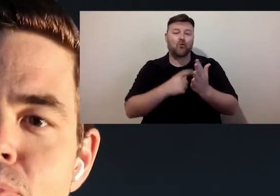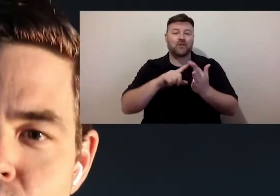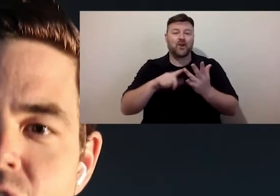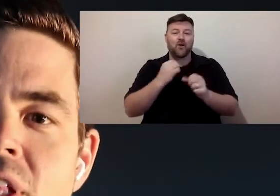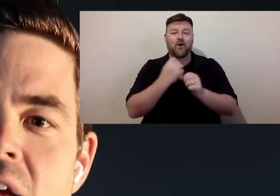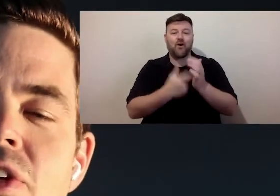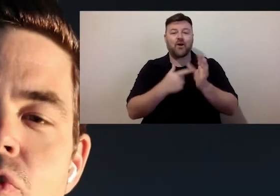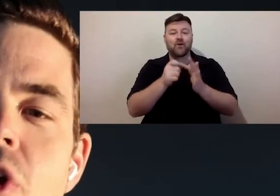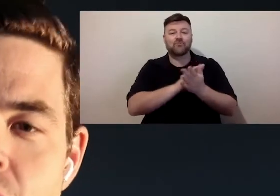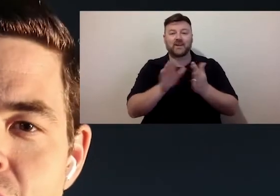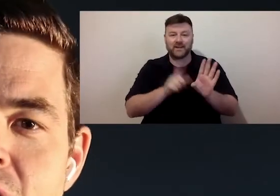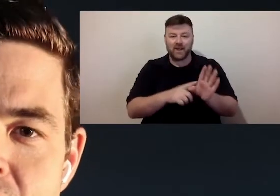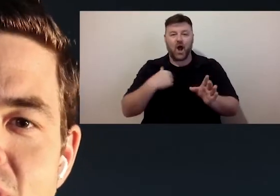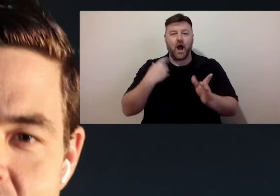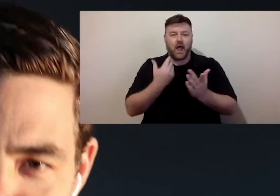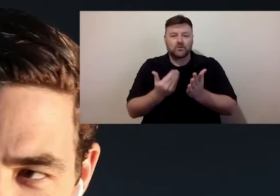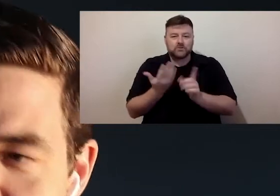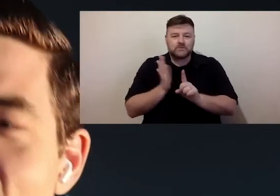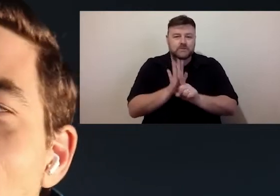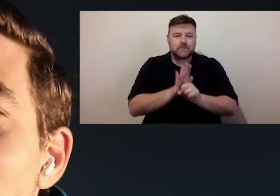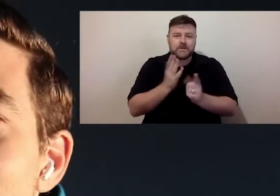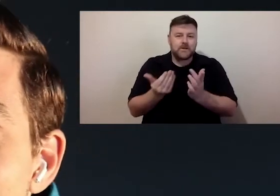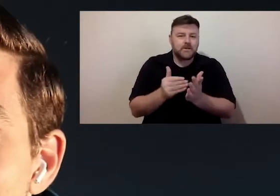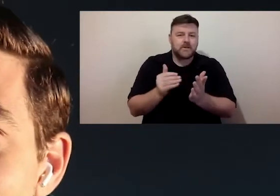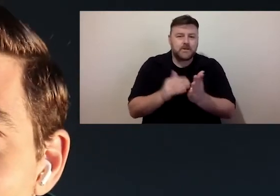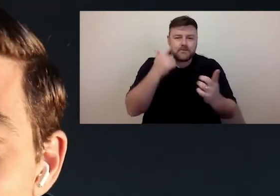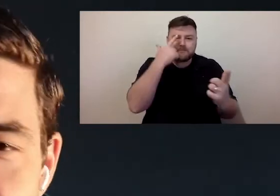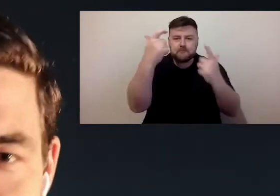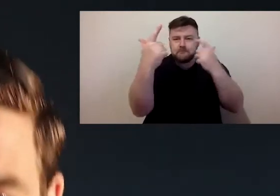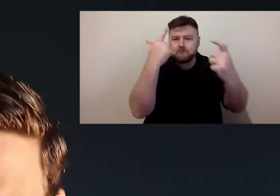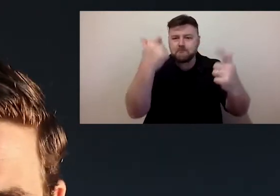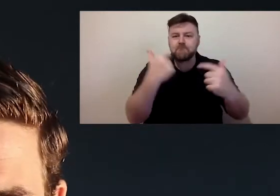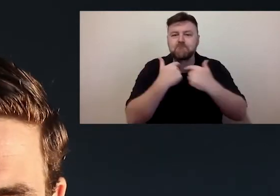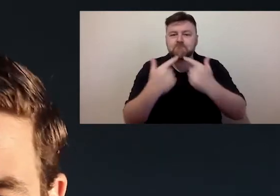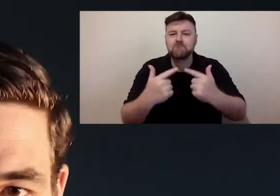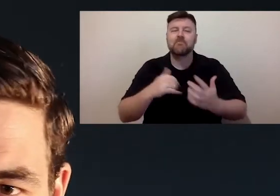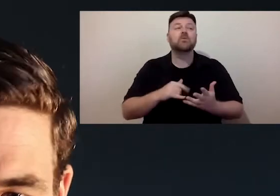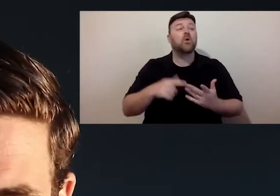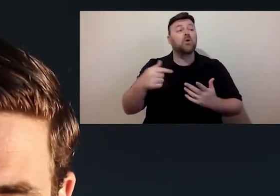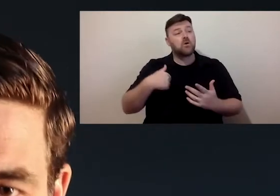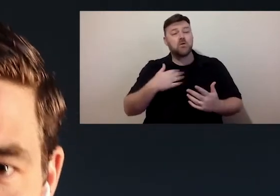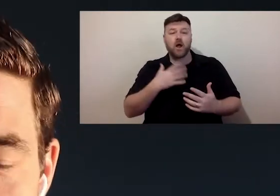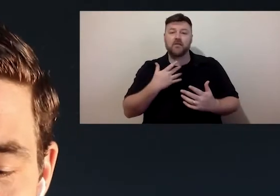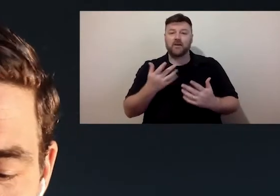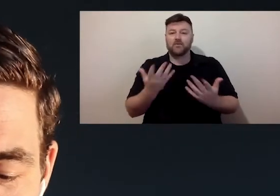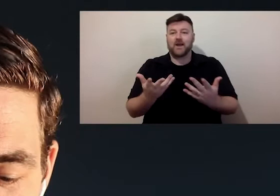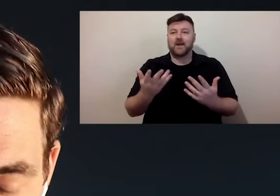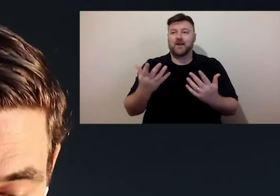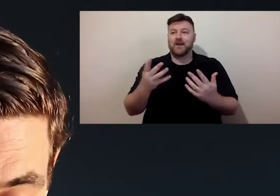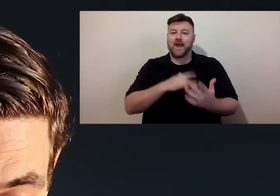I'm pushing on the edge of what choreography is and can be. And that's reaching people where theatre is not their space, regardless of